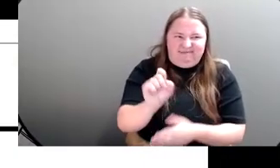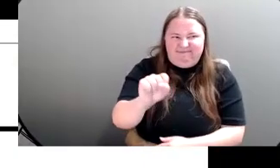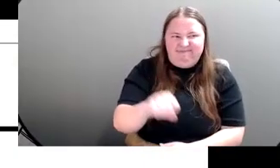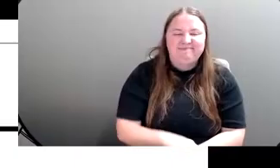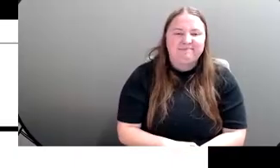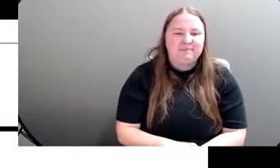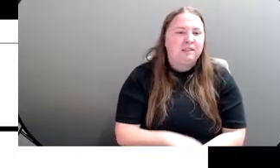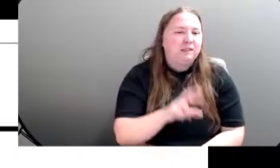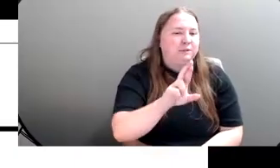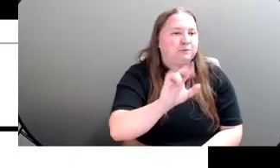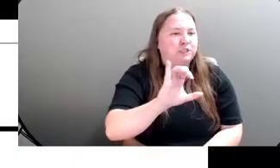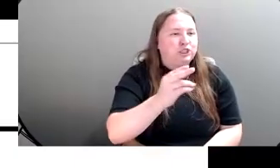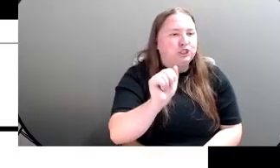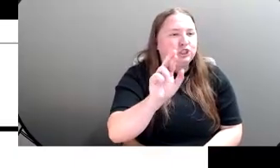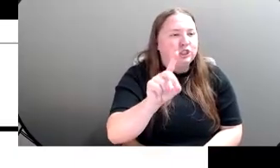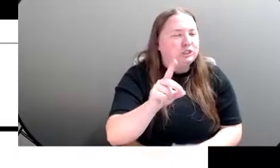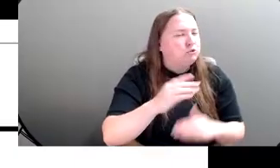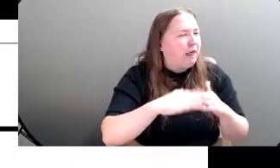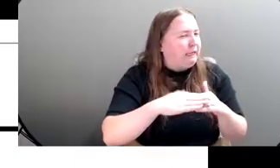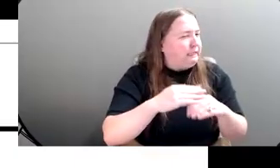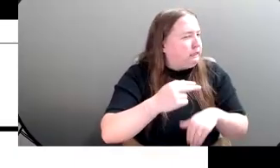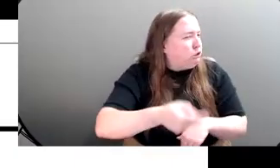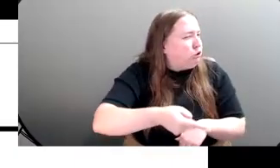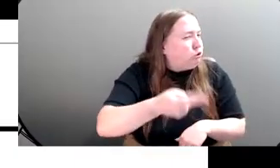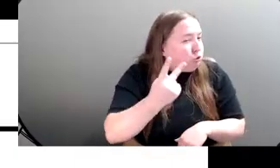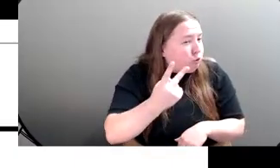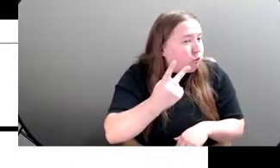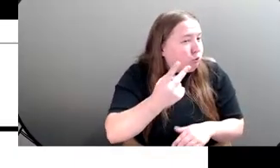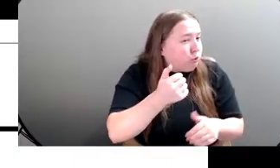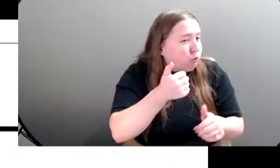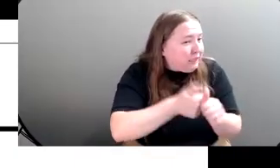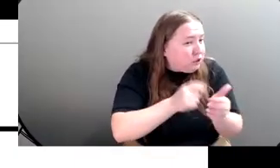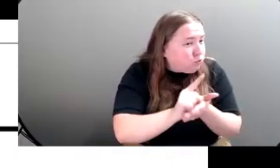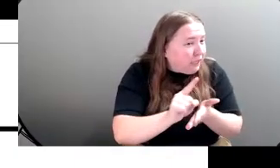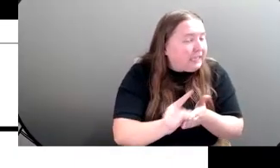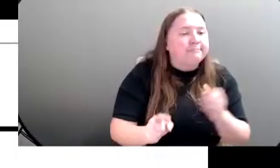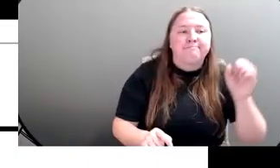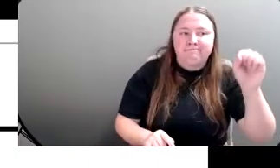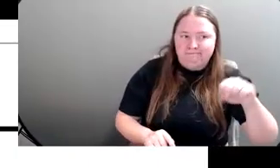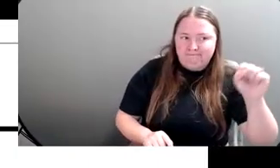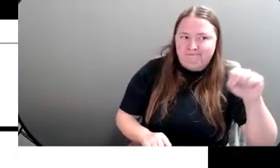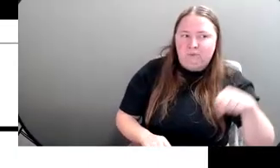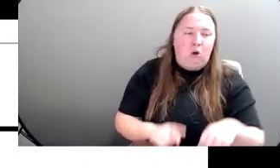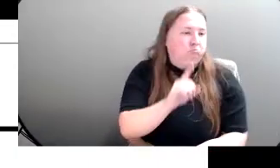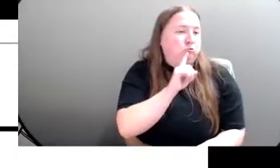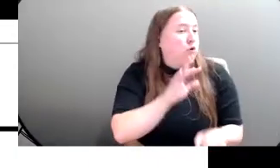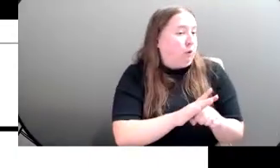So at least to substantiate the interactions per week. Yes, yes. Okay. Just confirming that. Thanks.